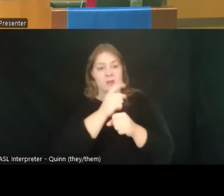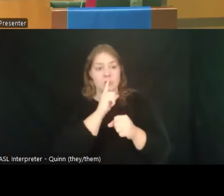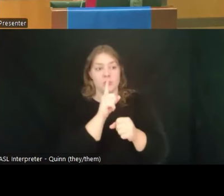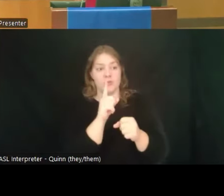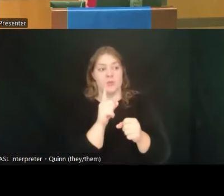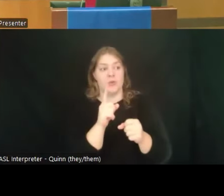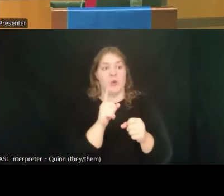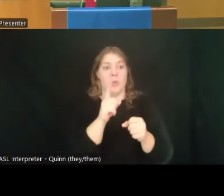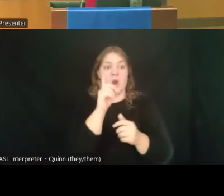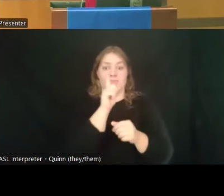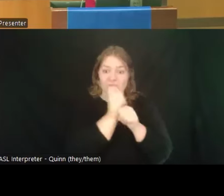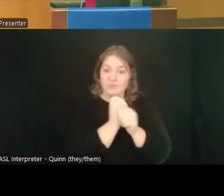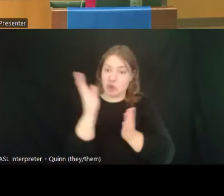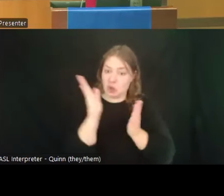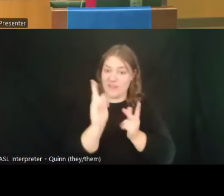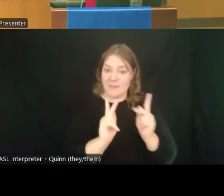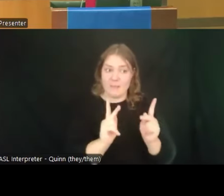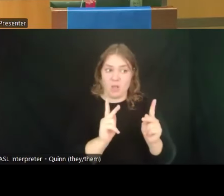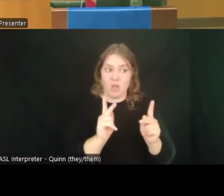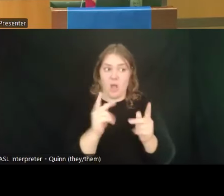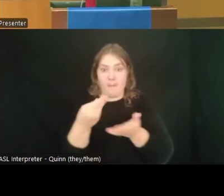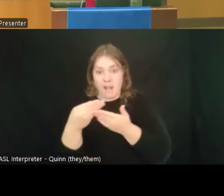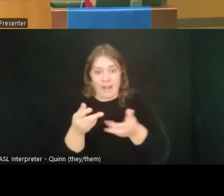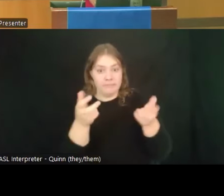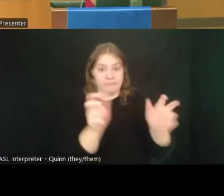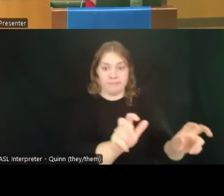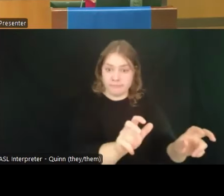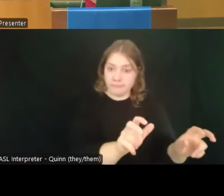that we serve we're putting our money back into the communities that we actually live in and we